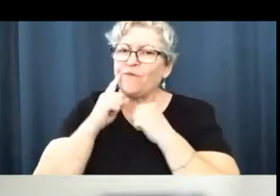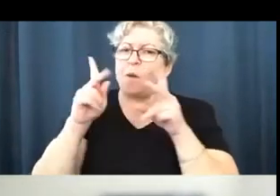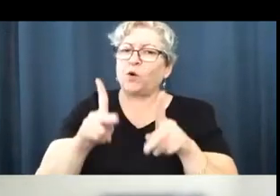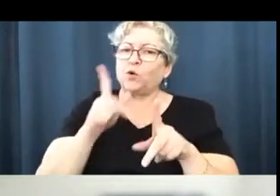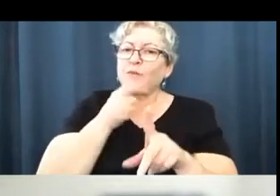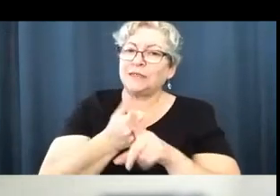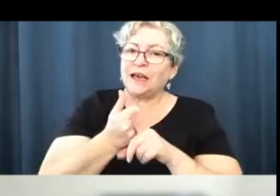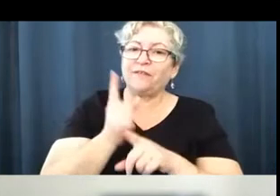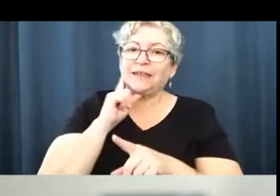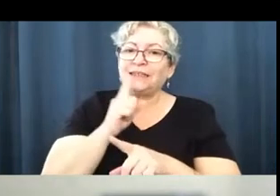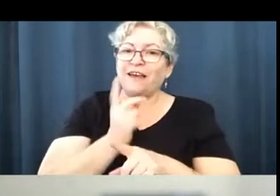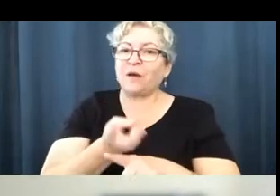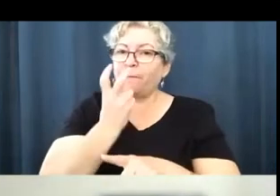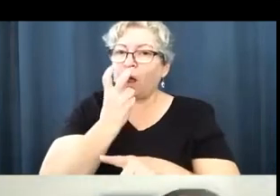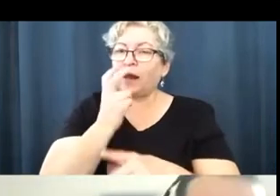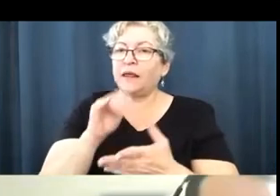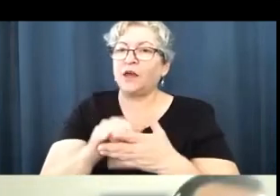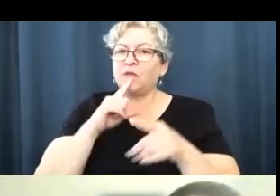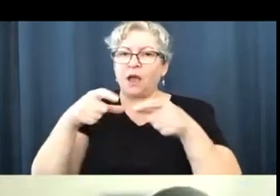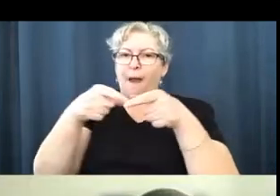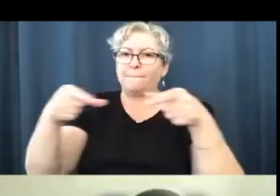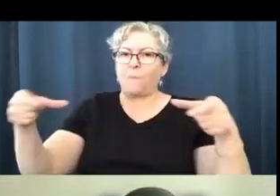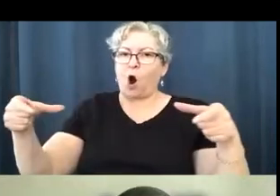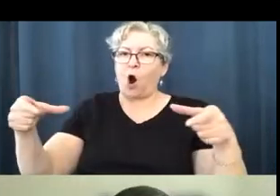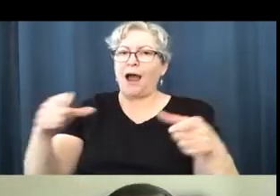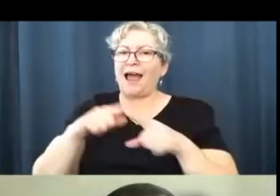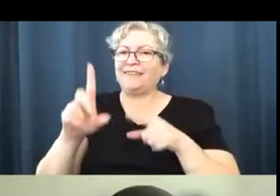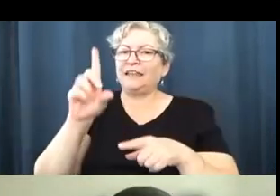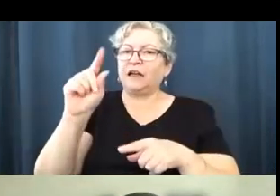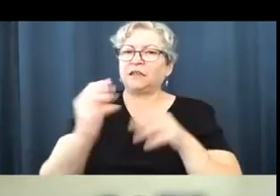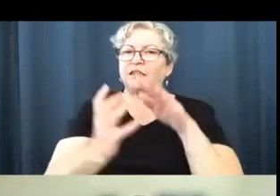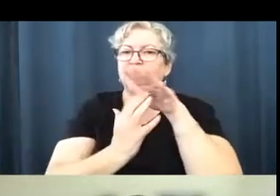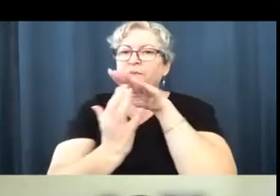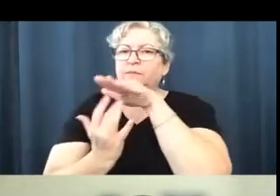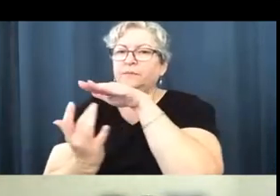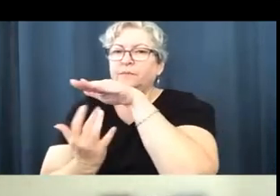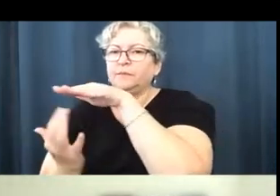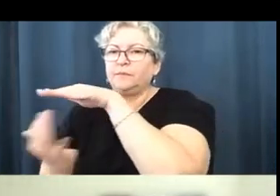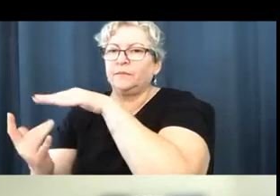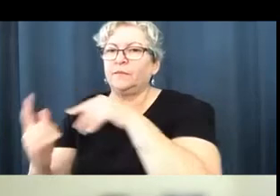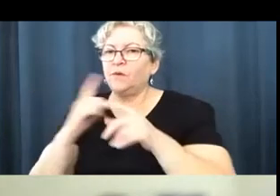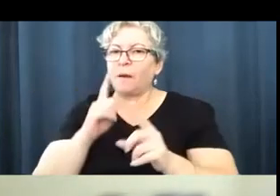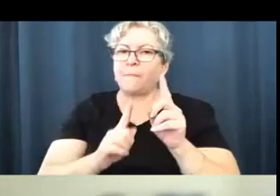With that, it's basically a bar of Braille dots that come up and down depending on what I've focused on